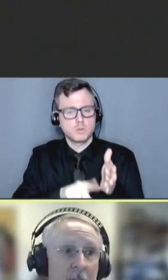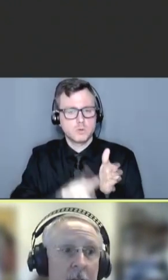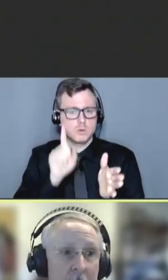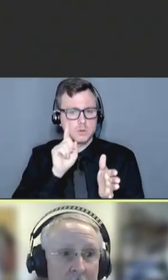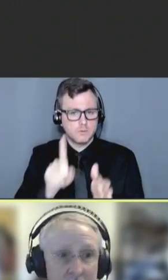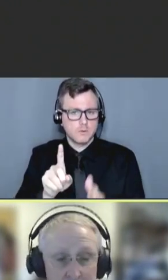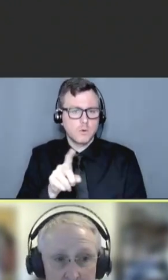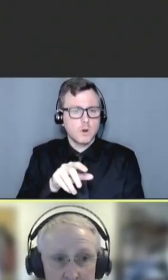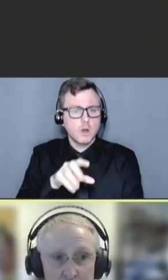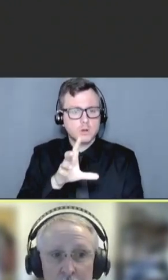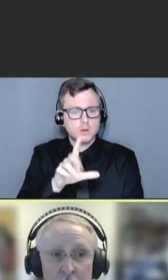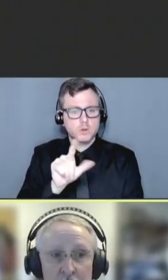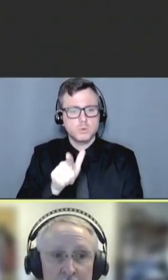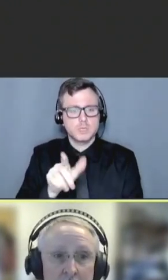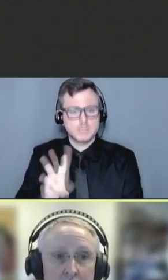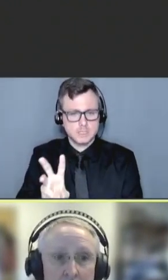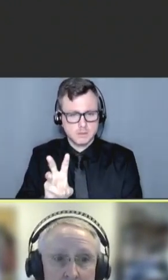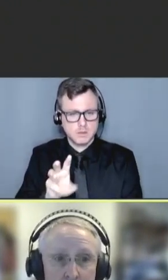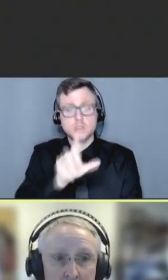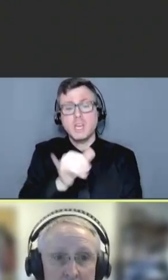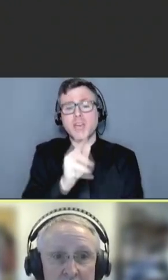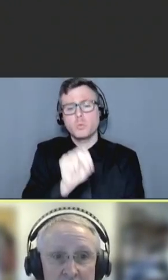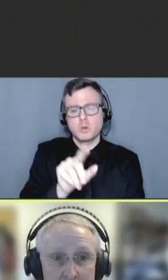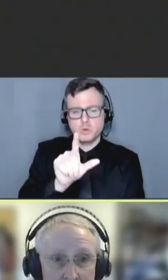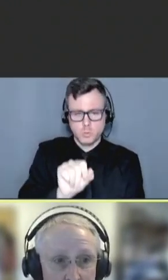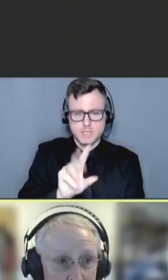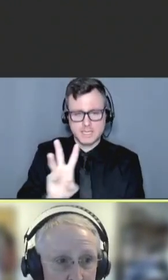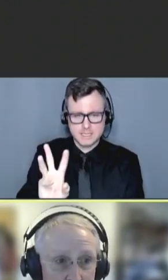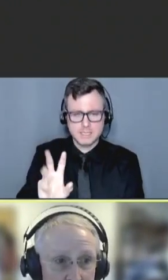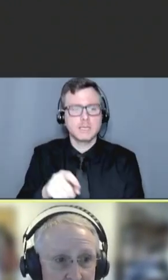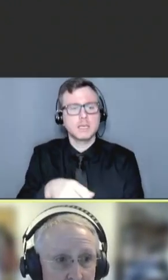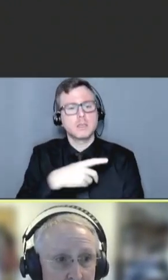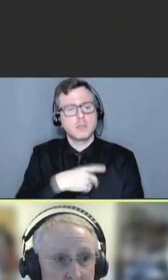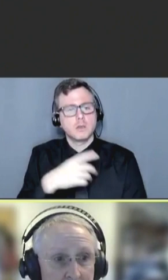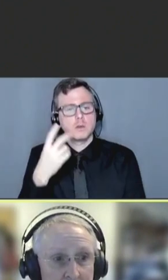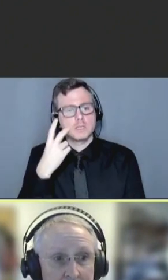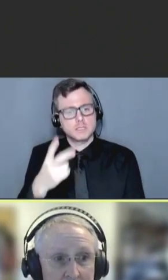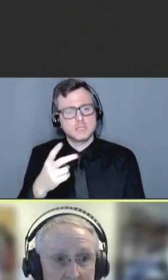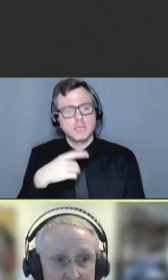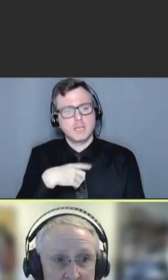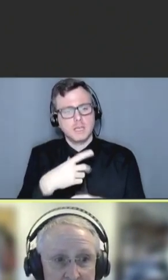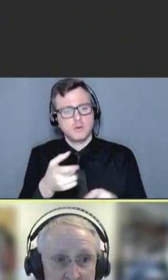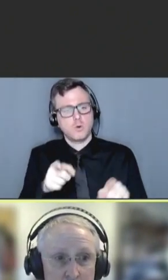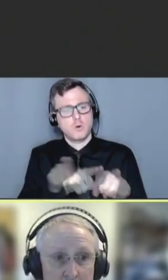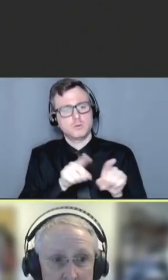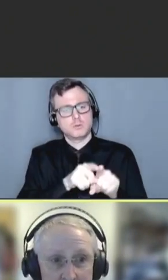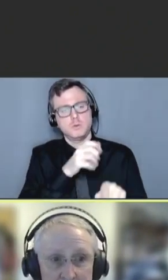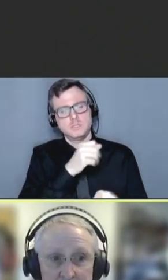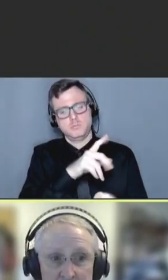the bivalent boosters were first available in the U.S. in September of '22, and as of January 11th